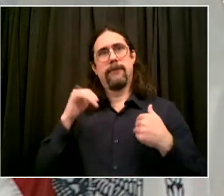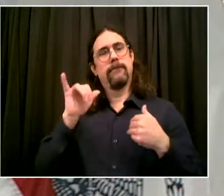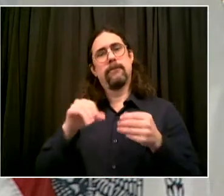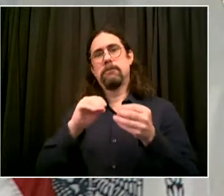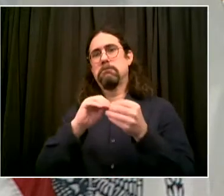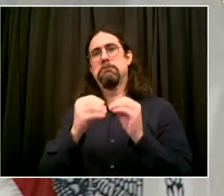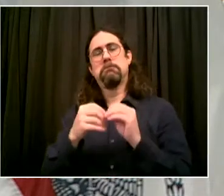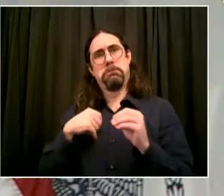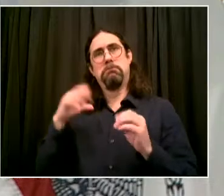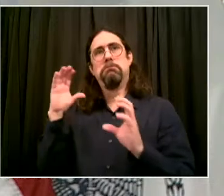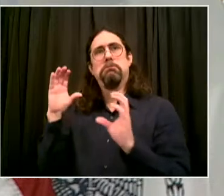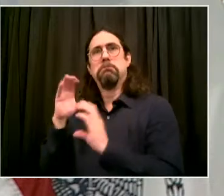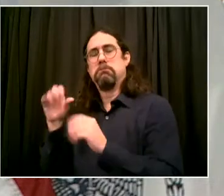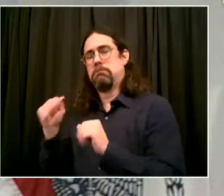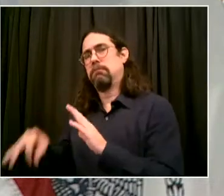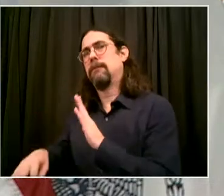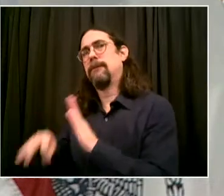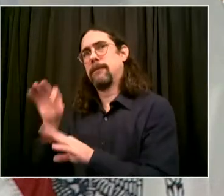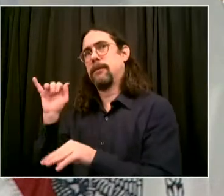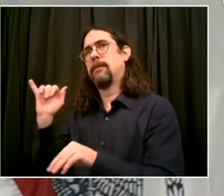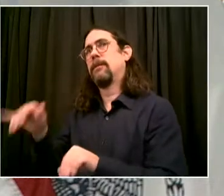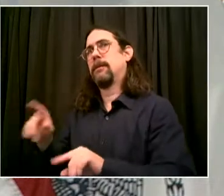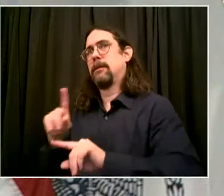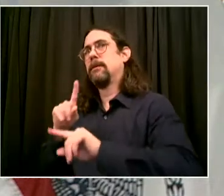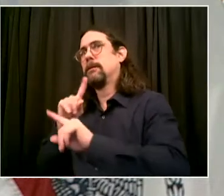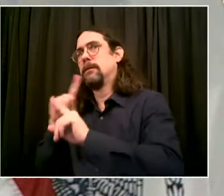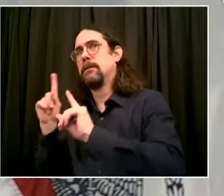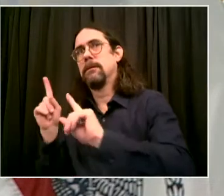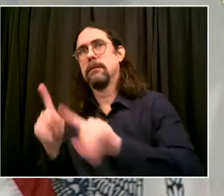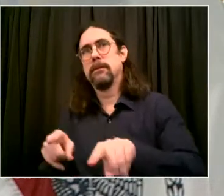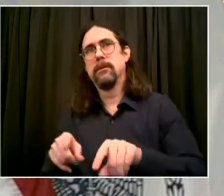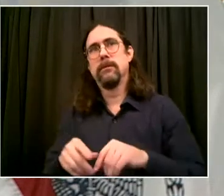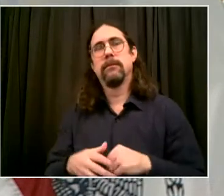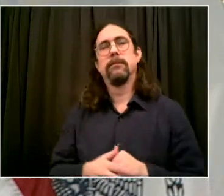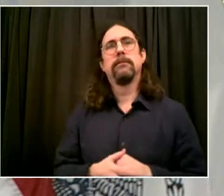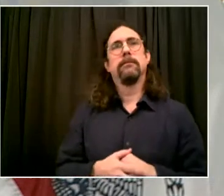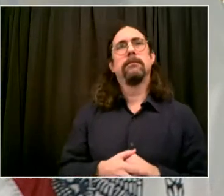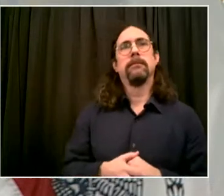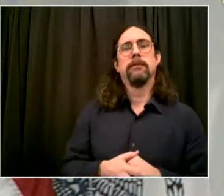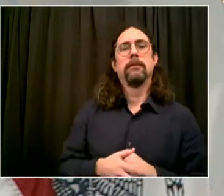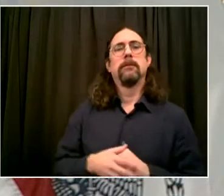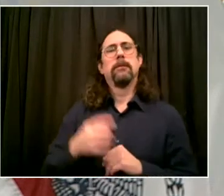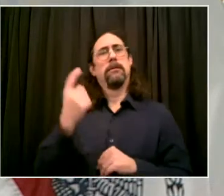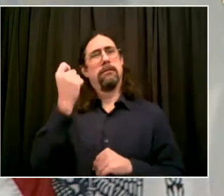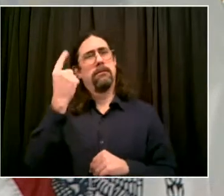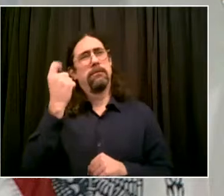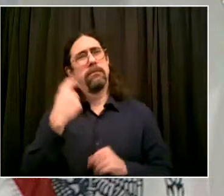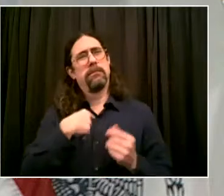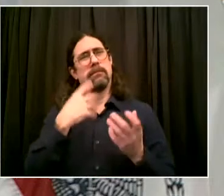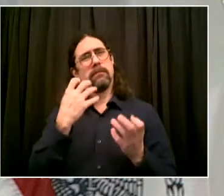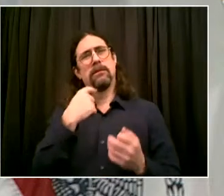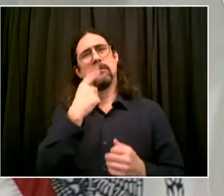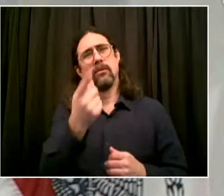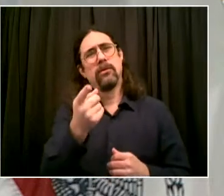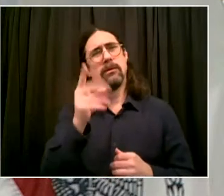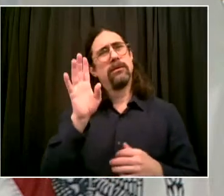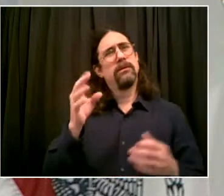WHAT I WANT TO MEPHPHSAIZE IS, A LOT OF THE PEOPLE WHO SERVE US, WHO WORK IN OUOUHOR SPITALS IN